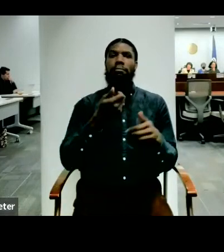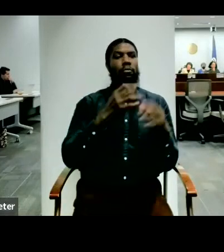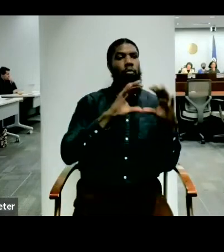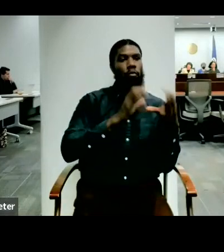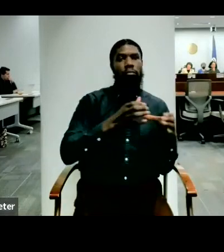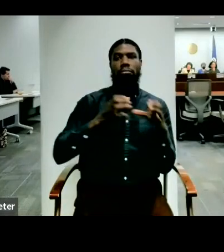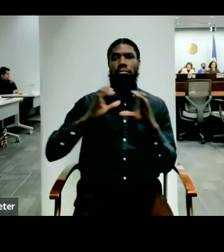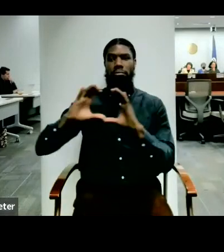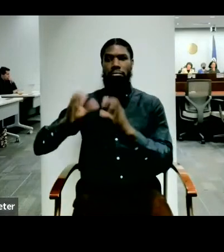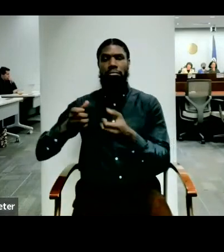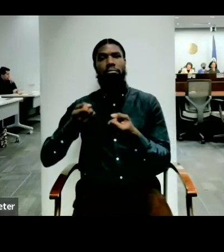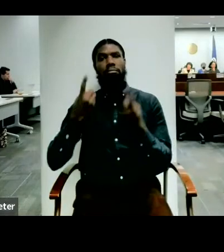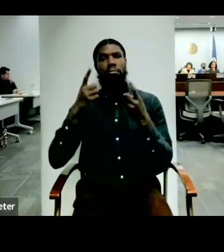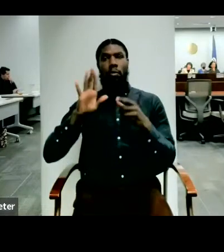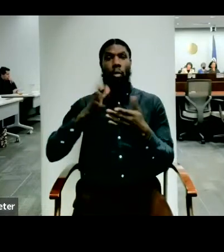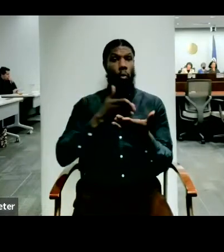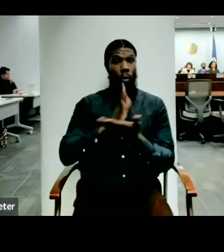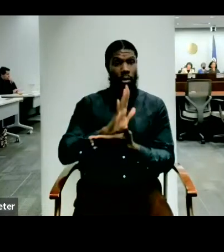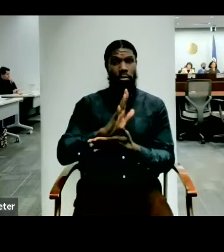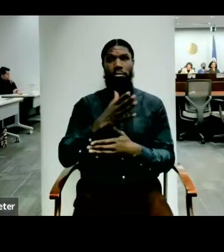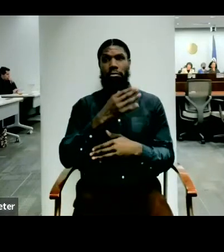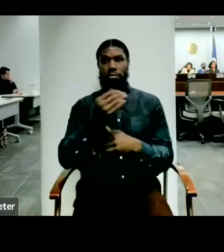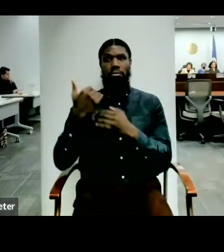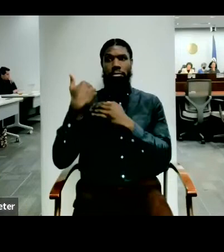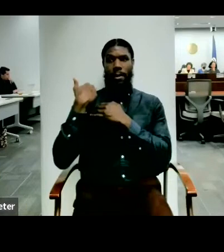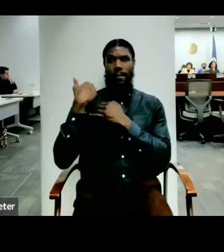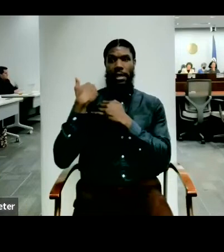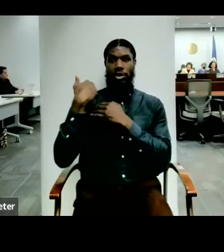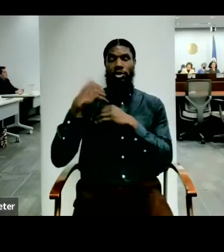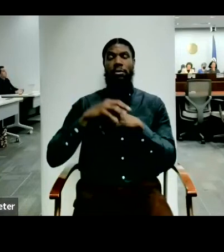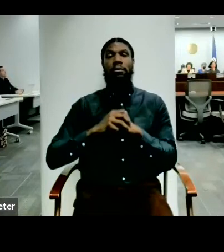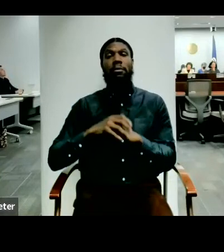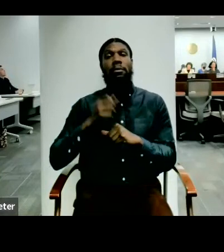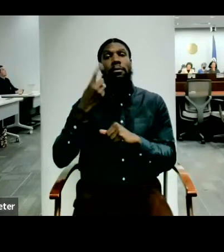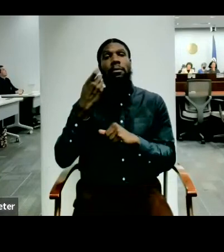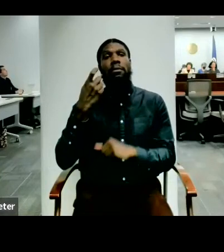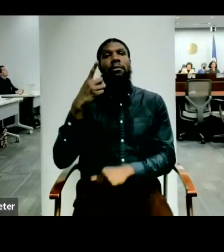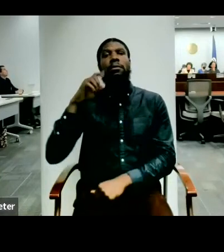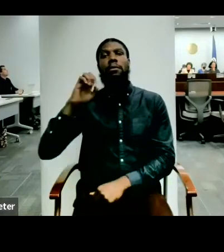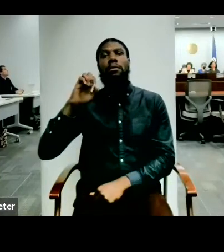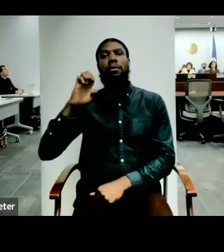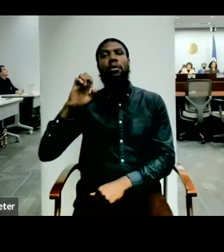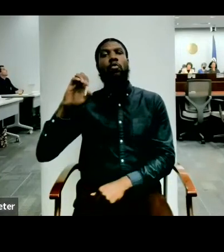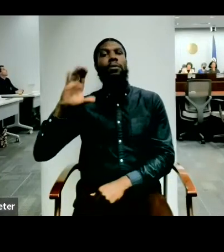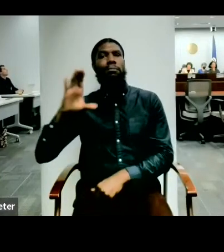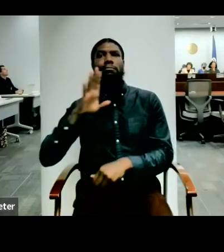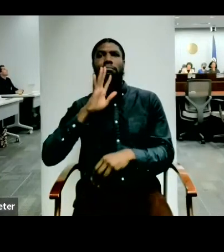their obligations are. When the EEOC speaks about what is acceptable and what's not acceptable in